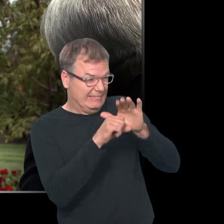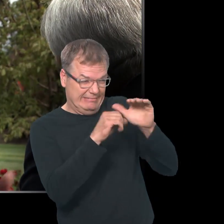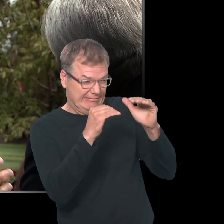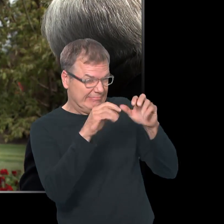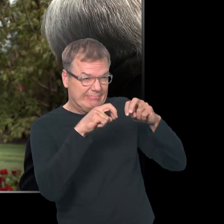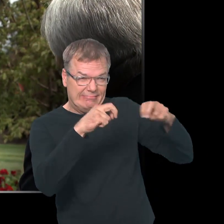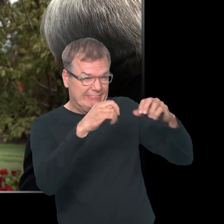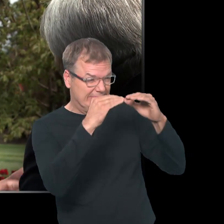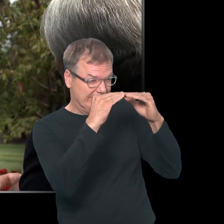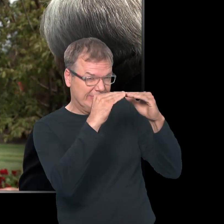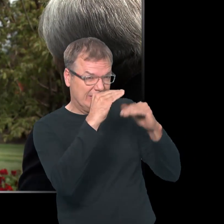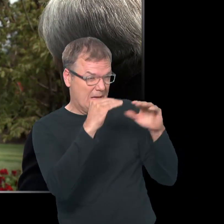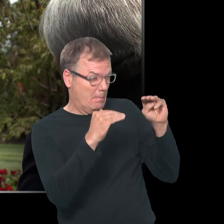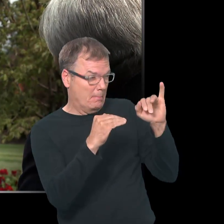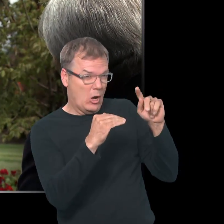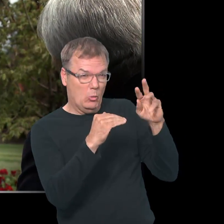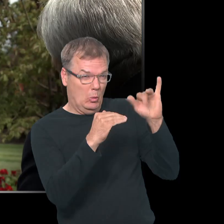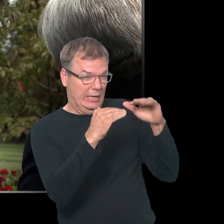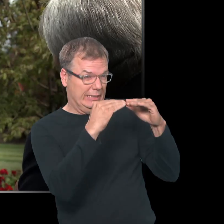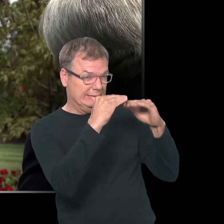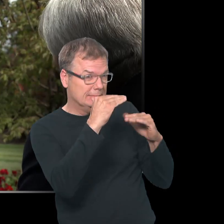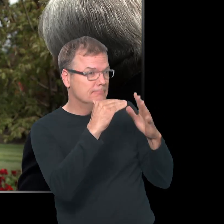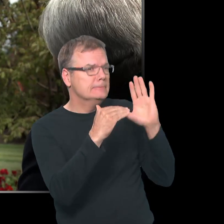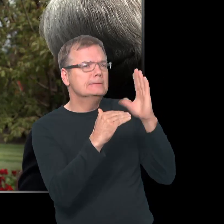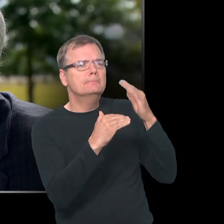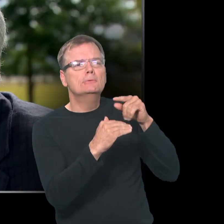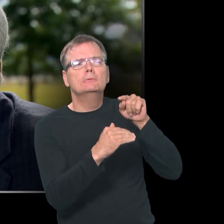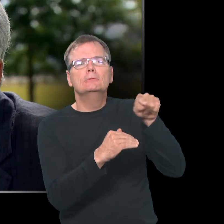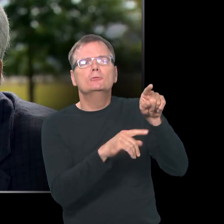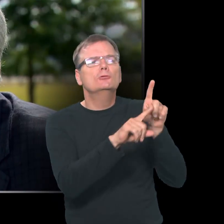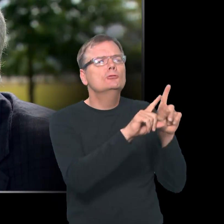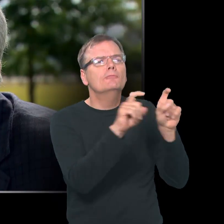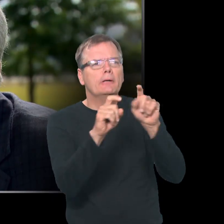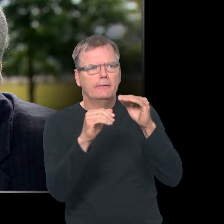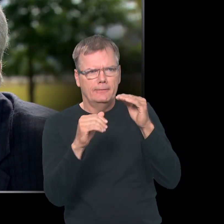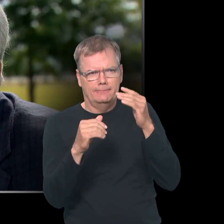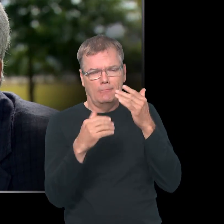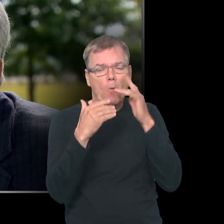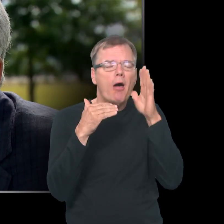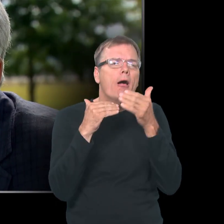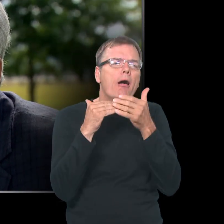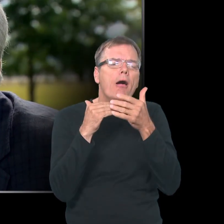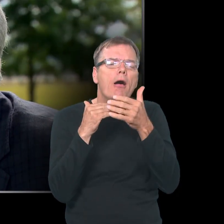If we end up in a minority government situation, which the polls would suggest is the likelihood now.